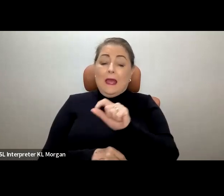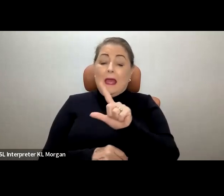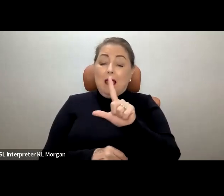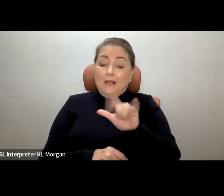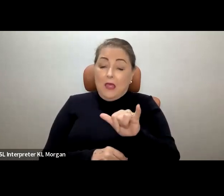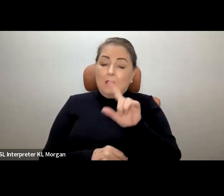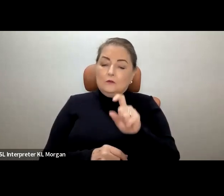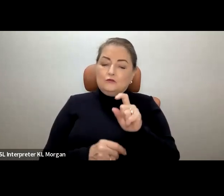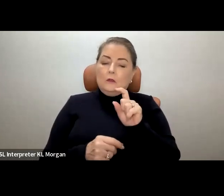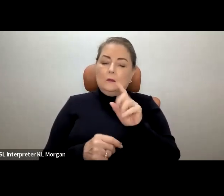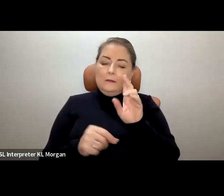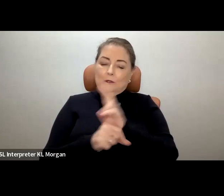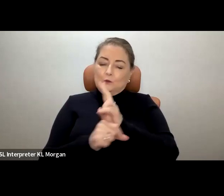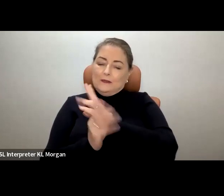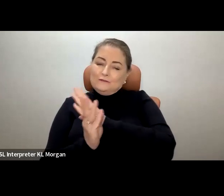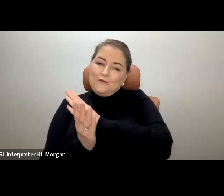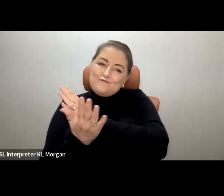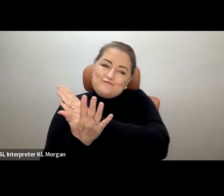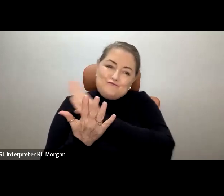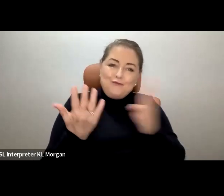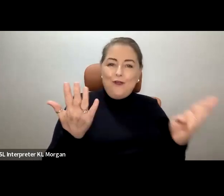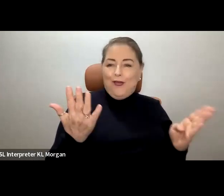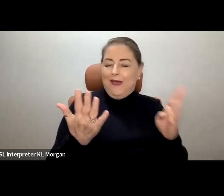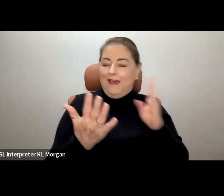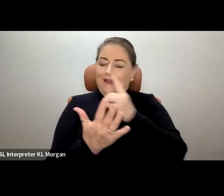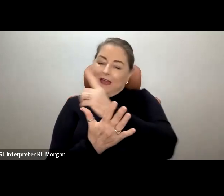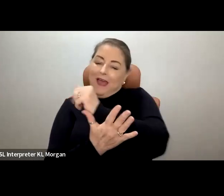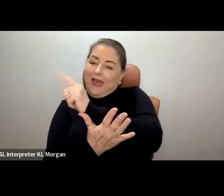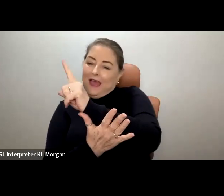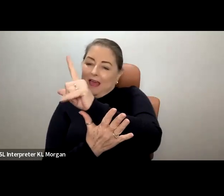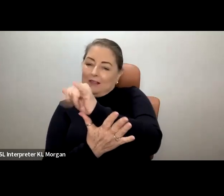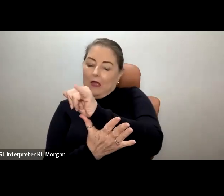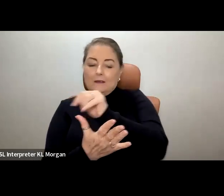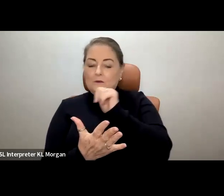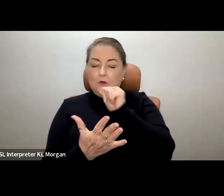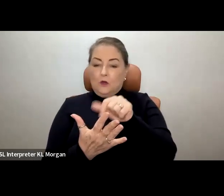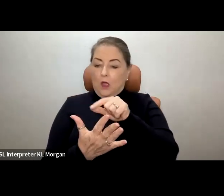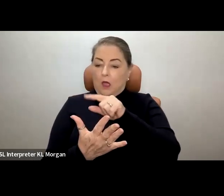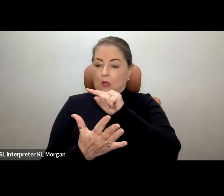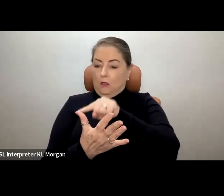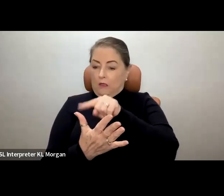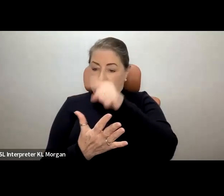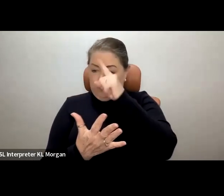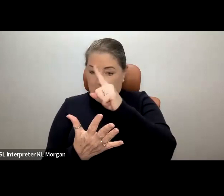part of a broad strategy of accessibility, right? It should not be a tool that you think you can use as a kind of a set it